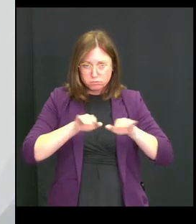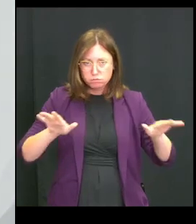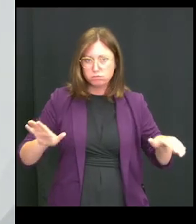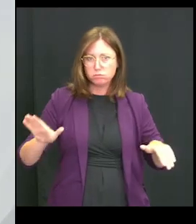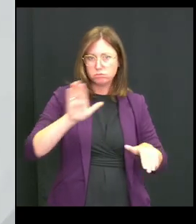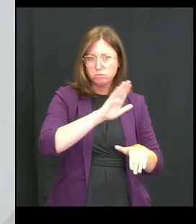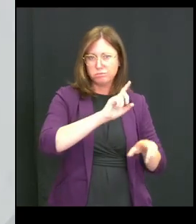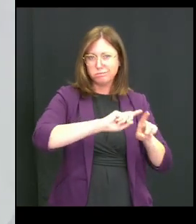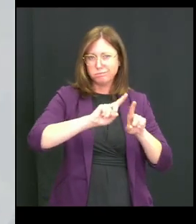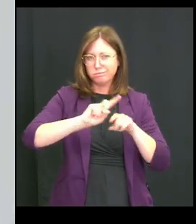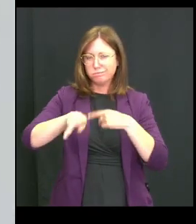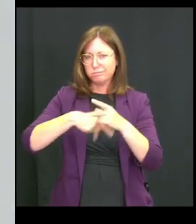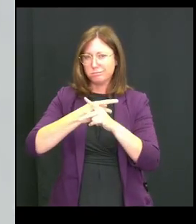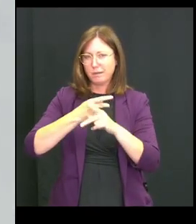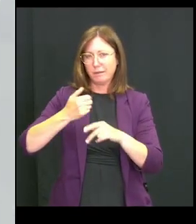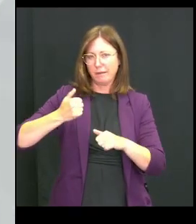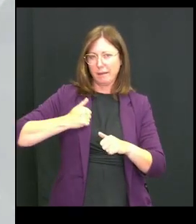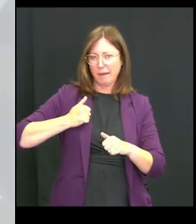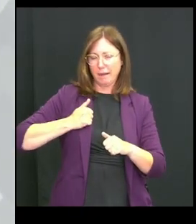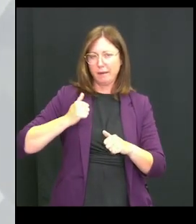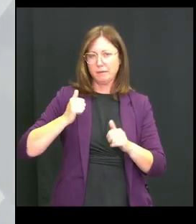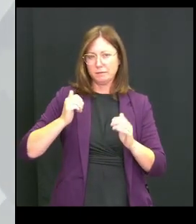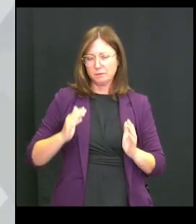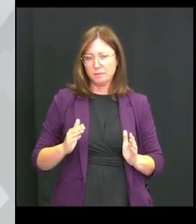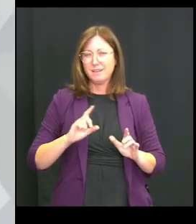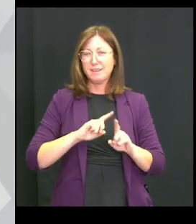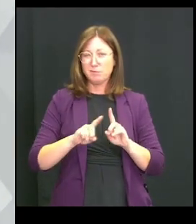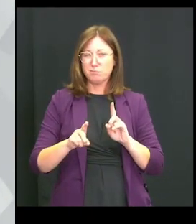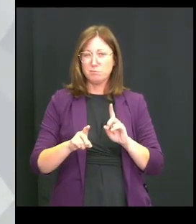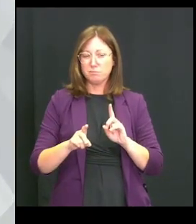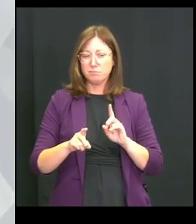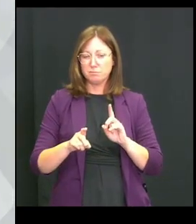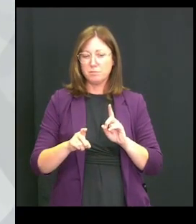But some of the questions that I have to rely on are from the mail back survey,